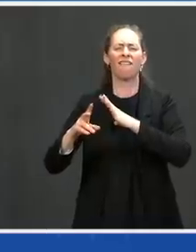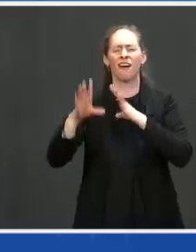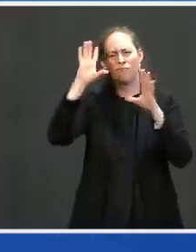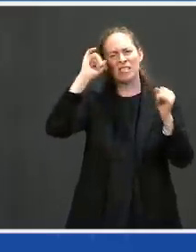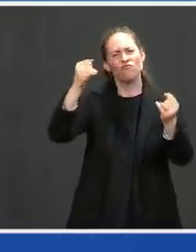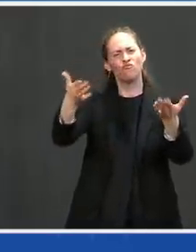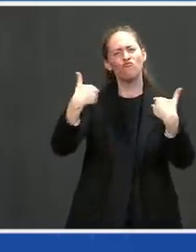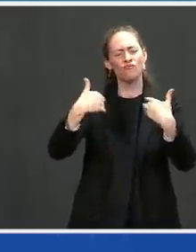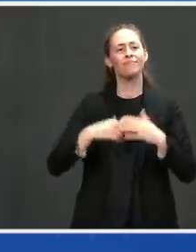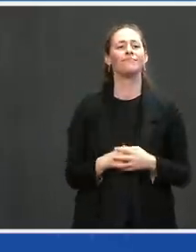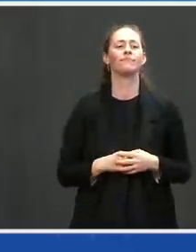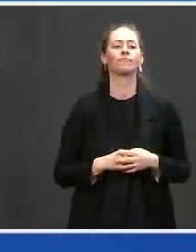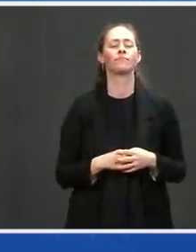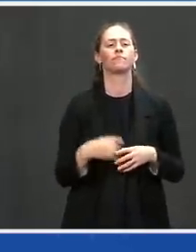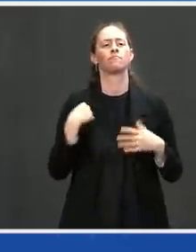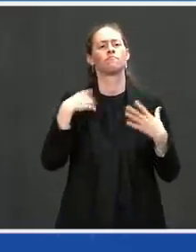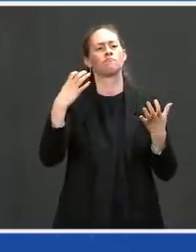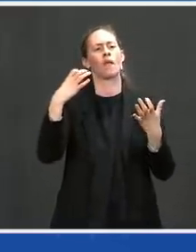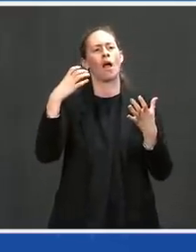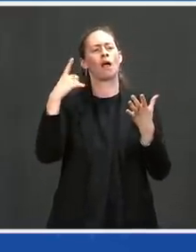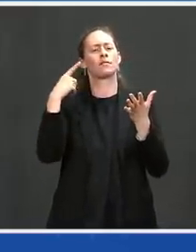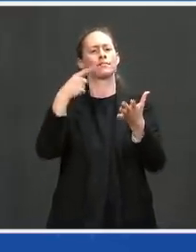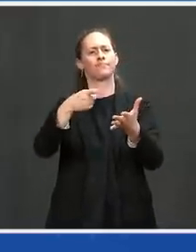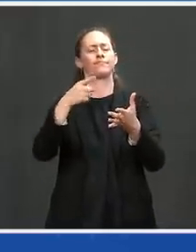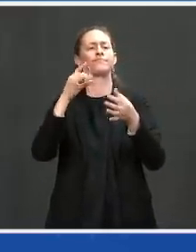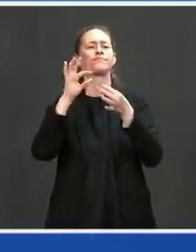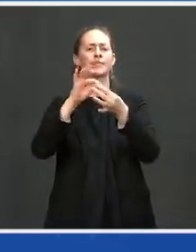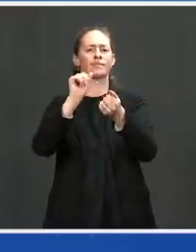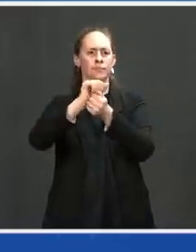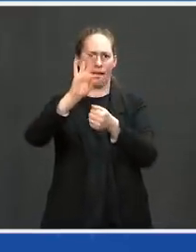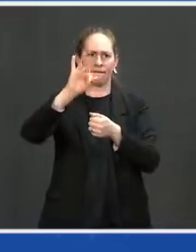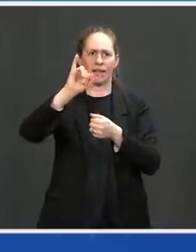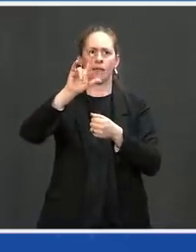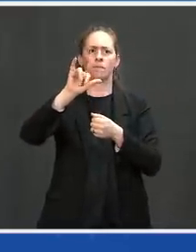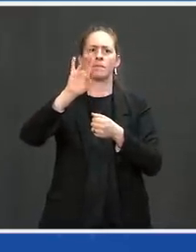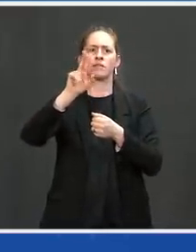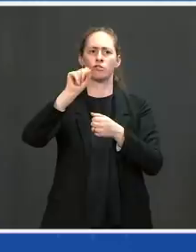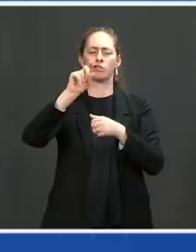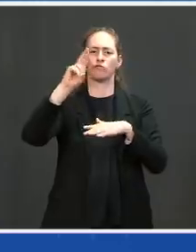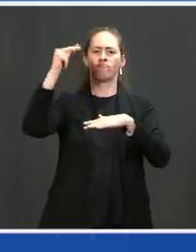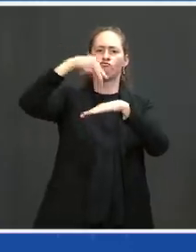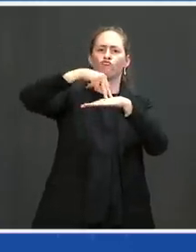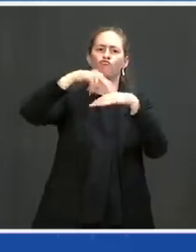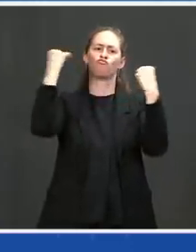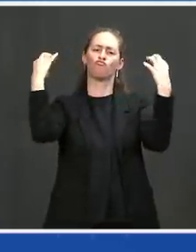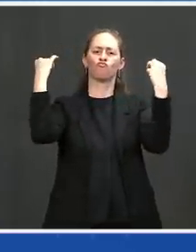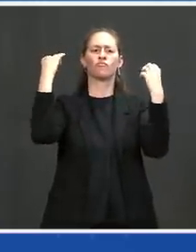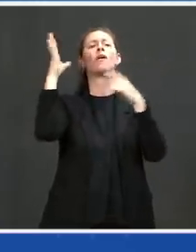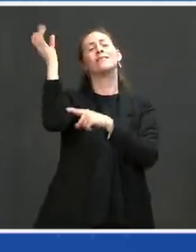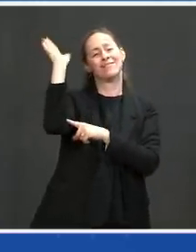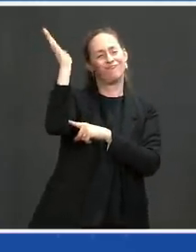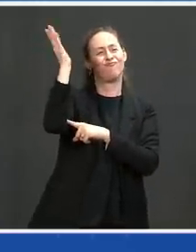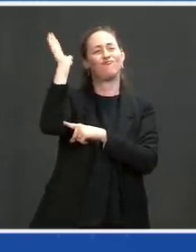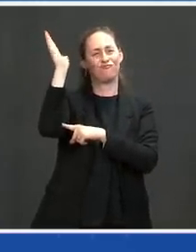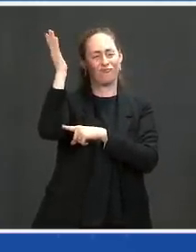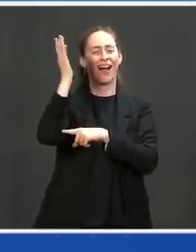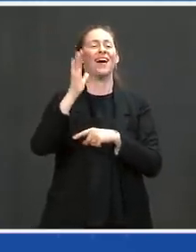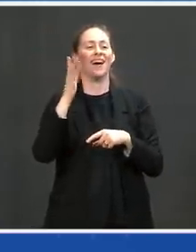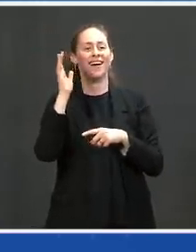At John Lewis's funeral, President Barack Obama said he believed the filibuster was a "relic" of the Jim Crow era. Do you agree?